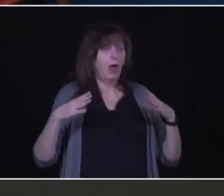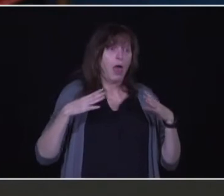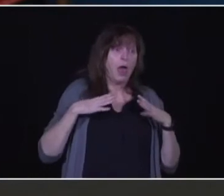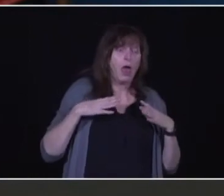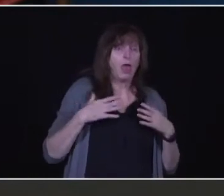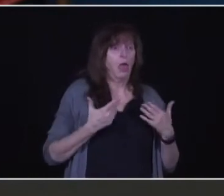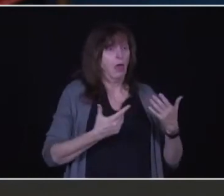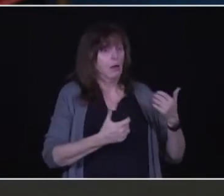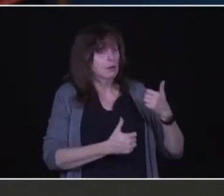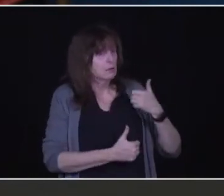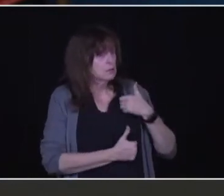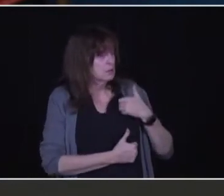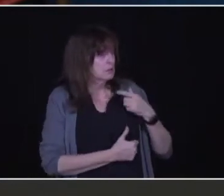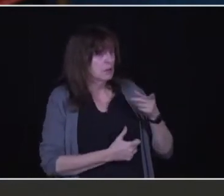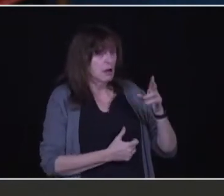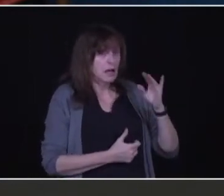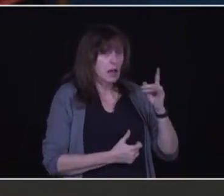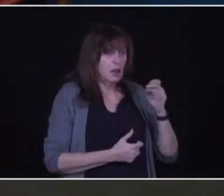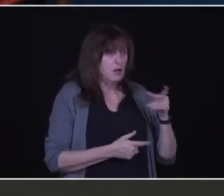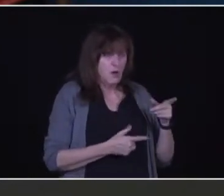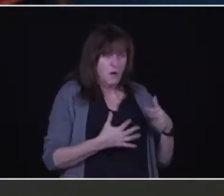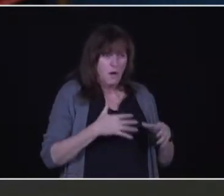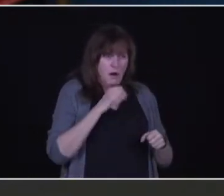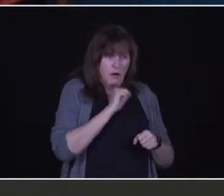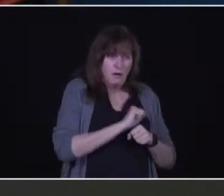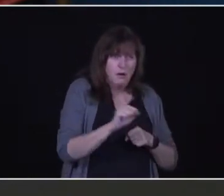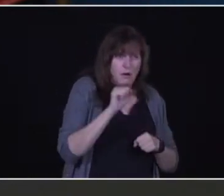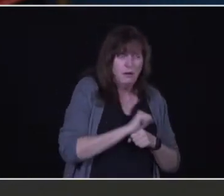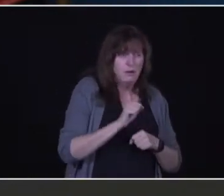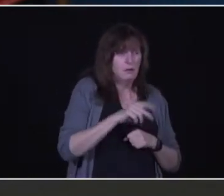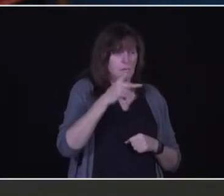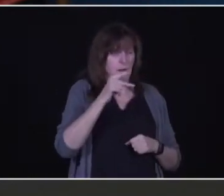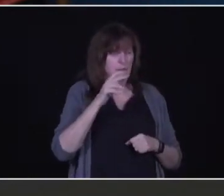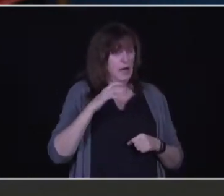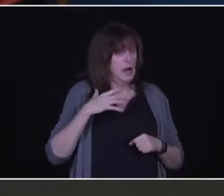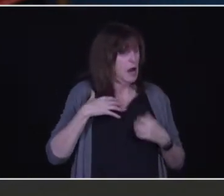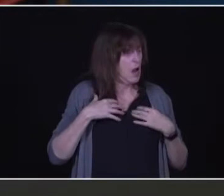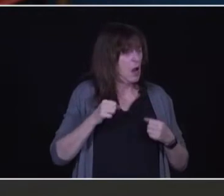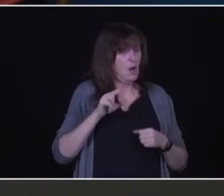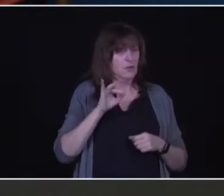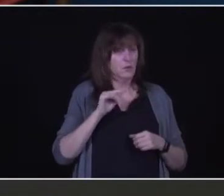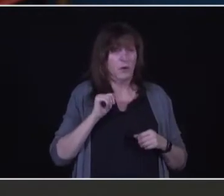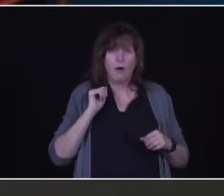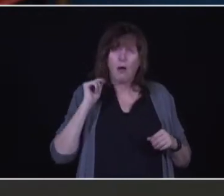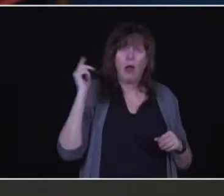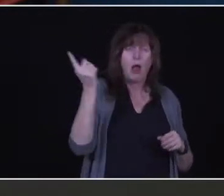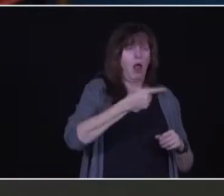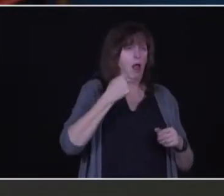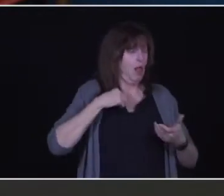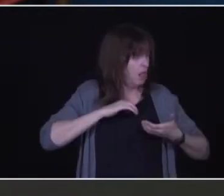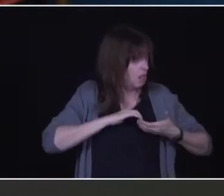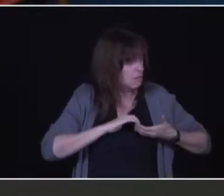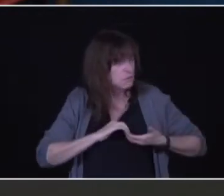By no means is anyone taking a light load on this call whether it is the administration or General Hillier he is going around the clock,